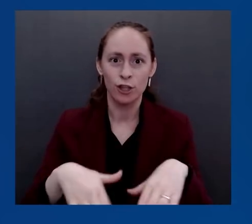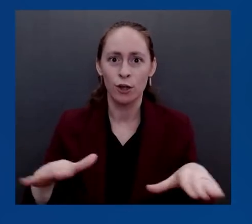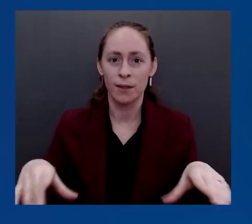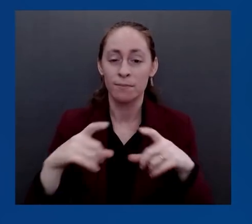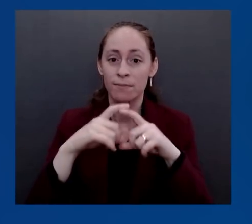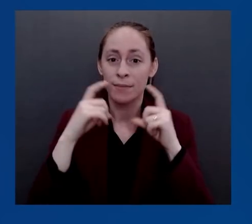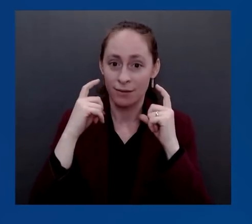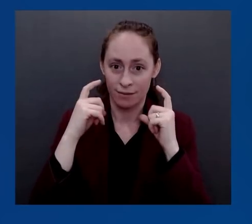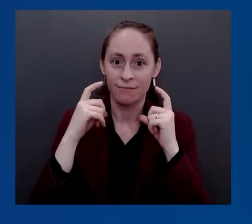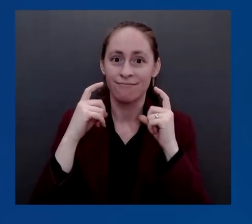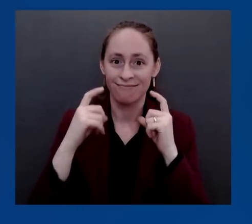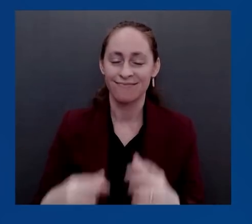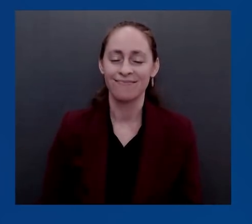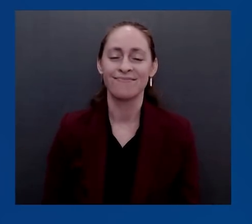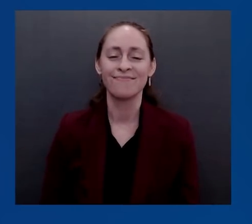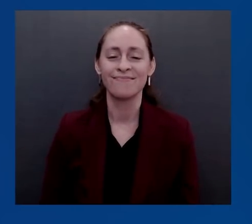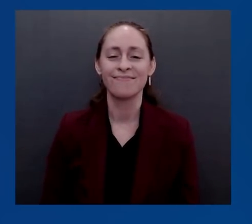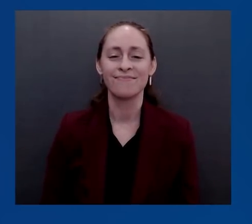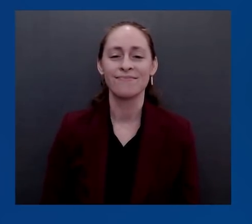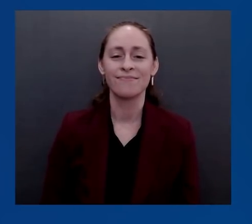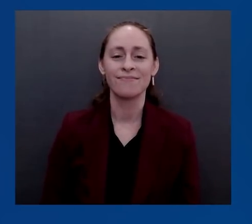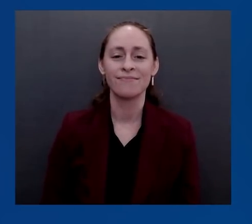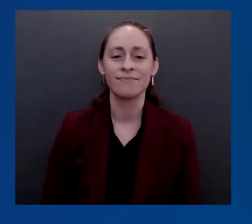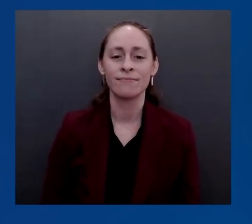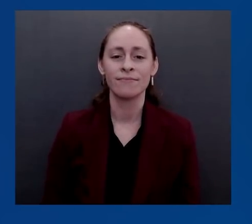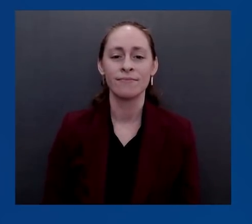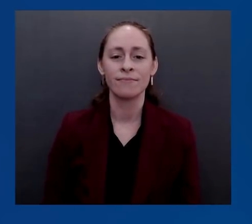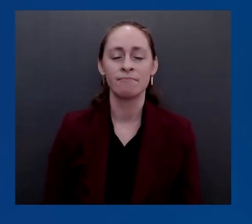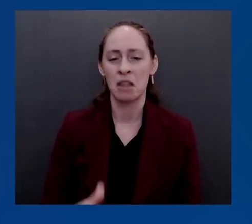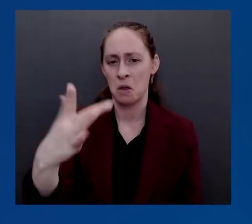But there's a commitment to do that. And there's a process underway, certainly,